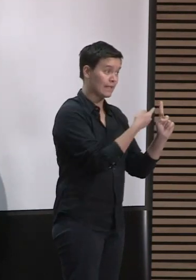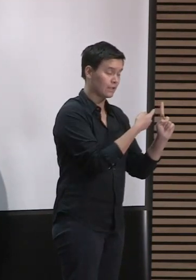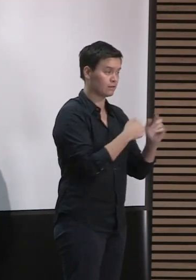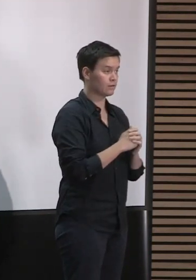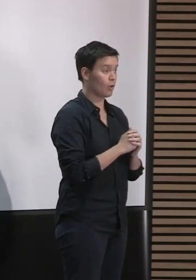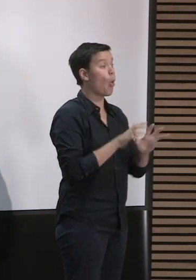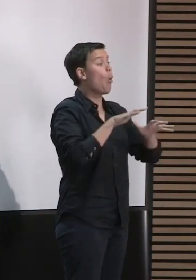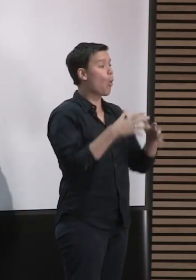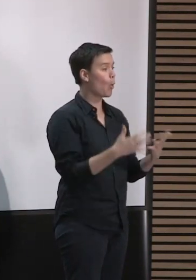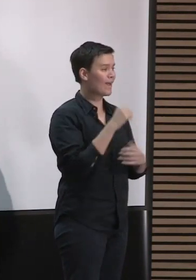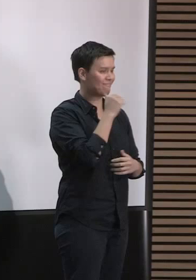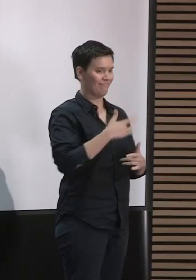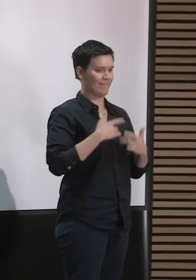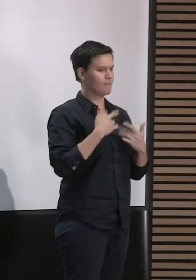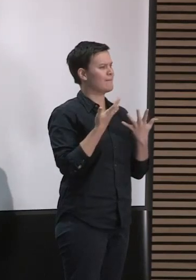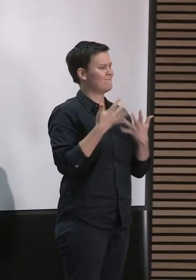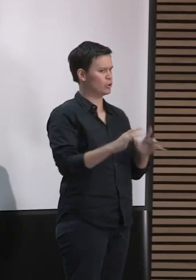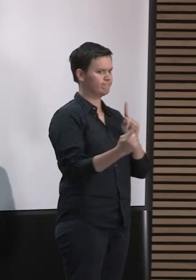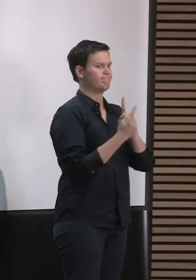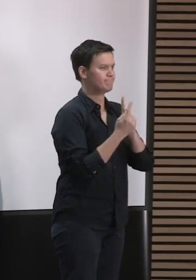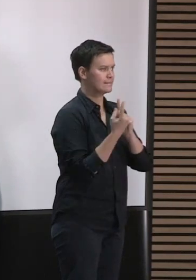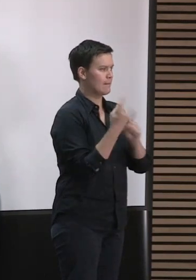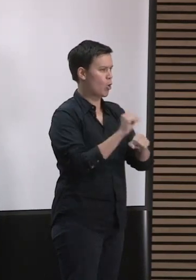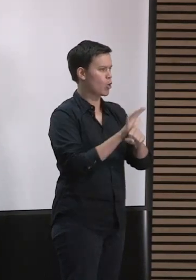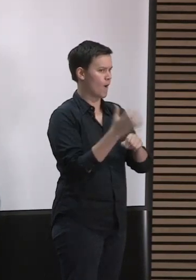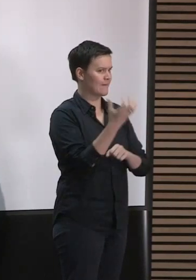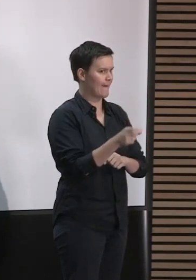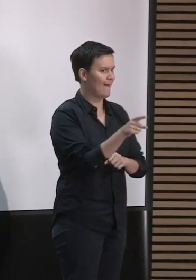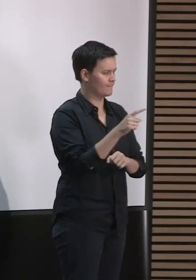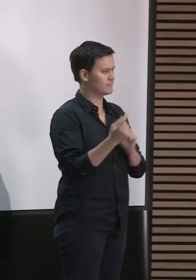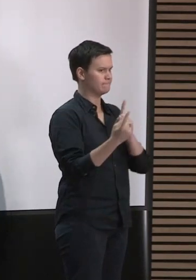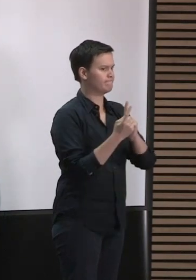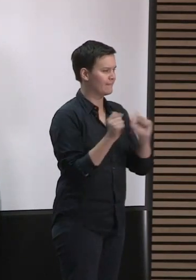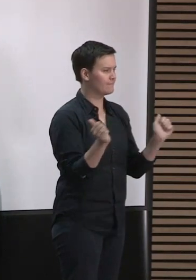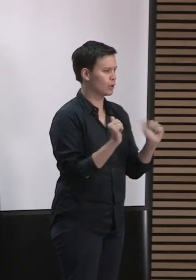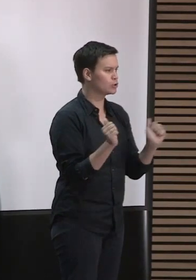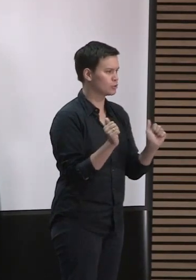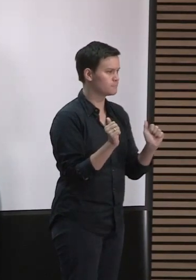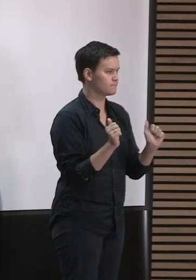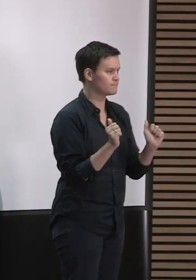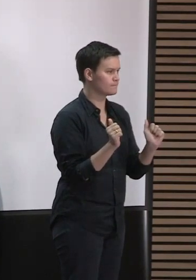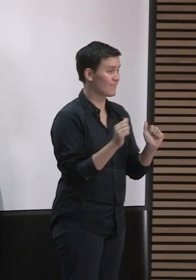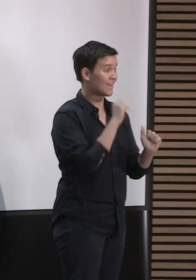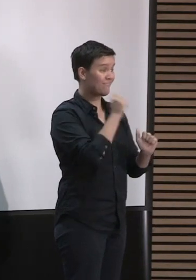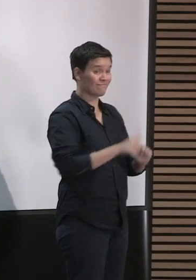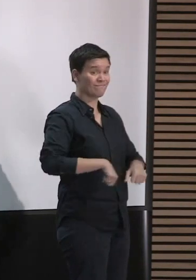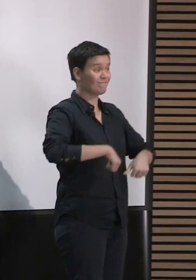case, in which case they will have when asked to do so, or are concerned they may have come into contact. The only a